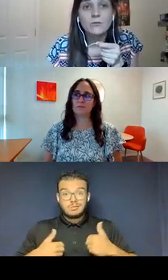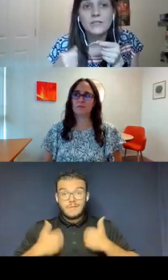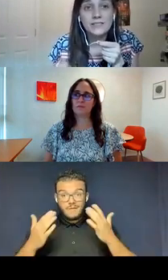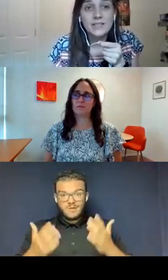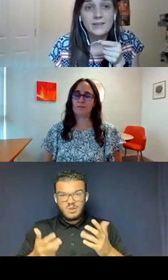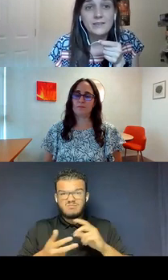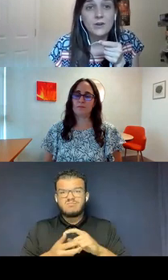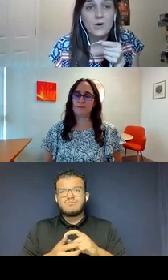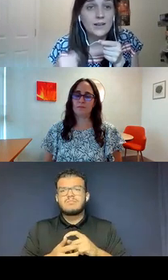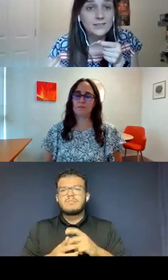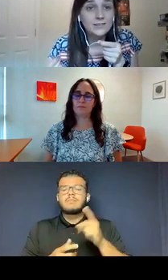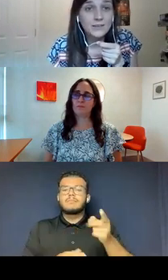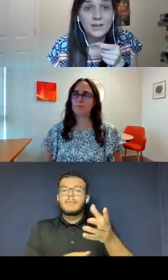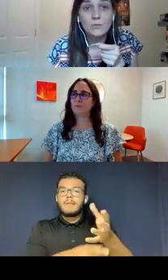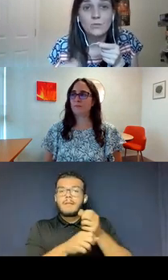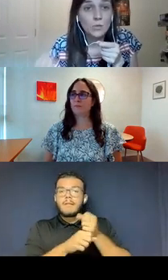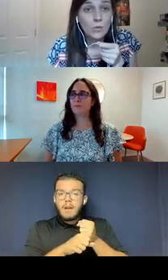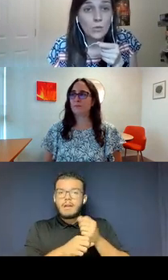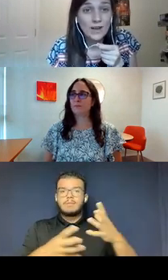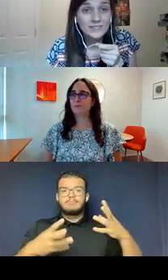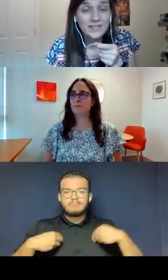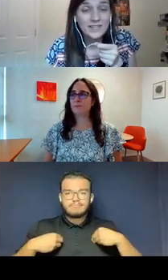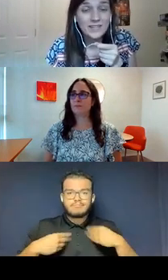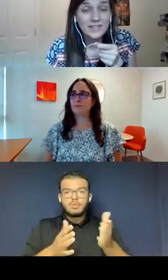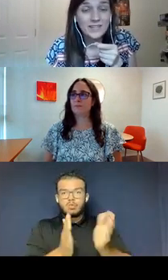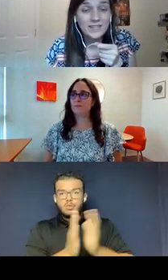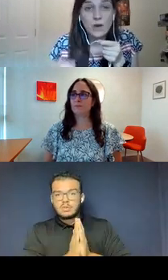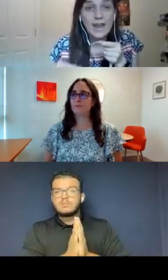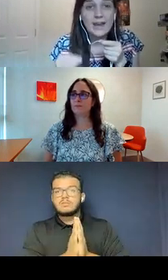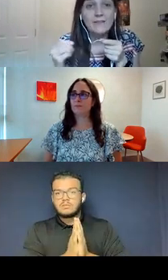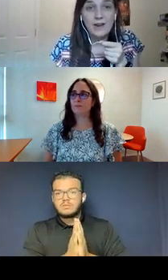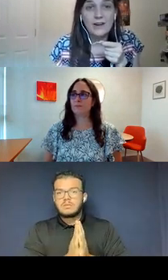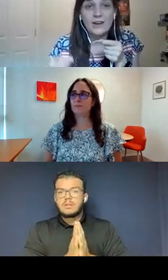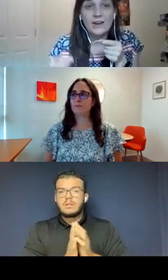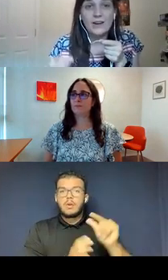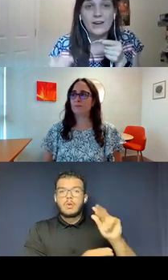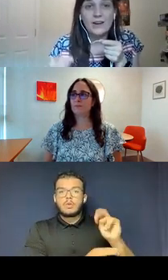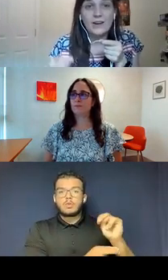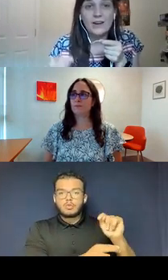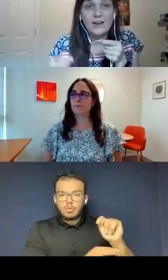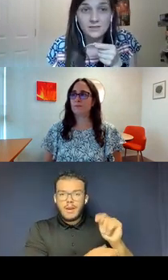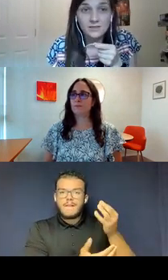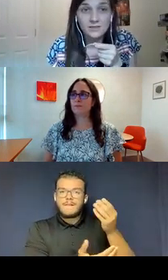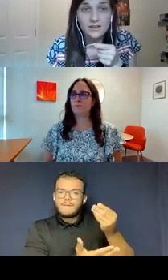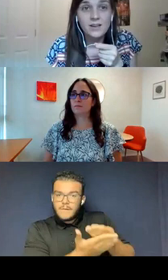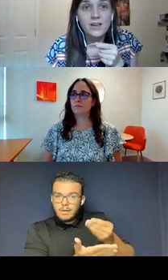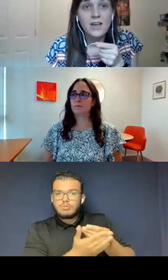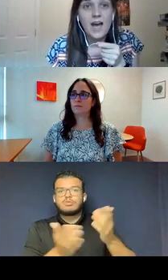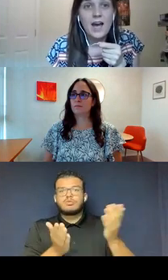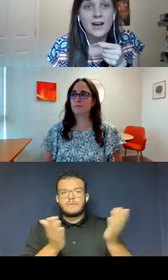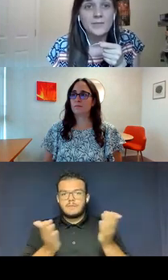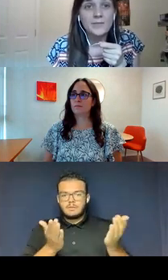received, accepted, requested a grant-funded service